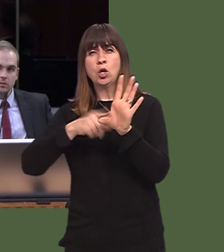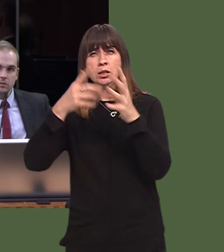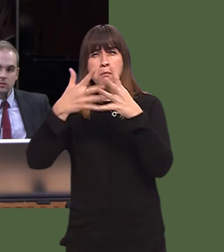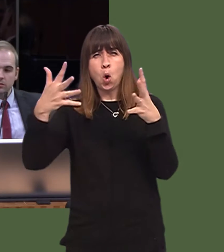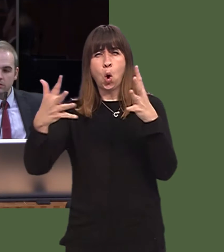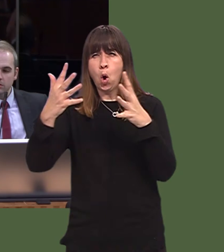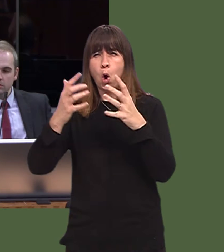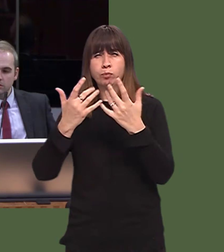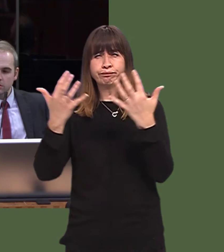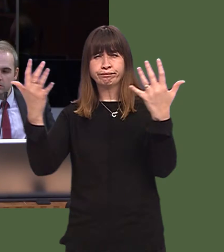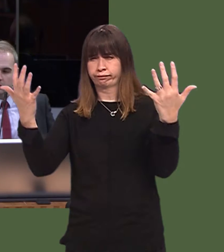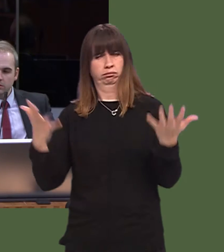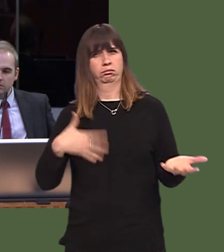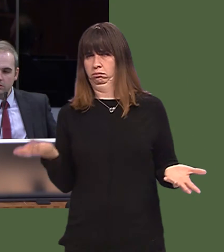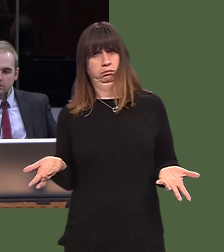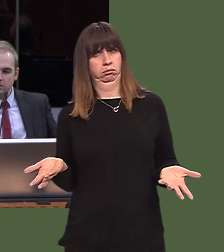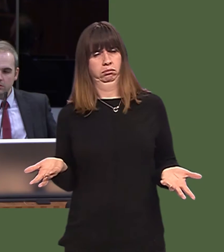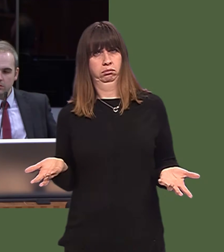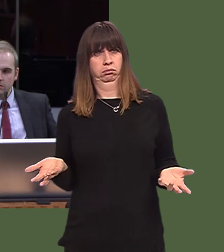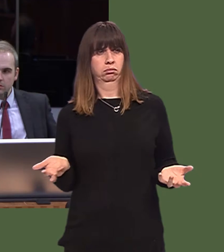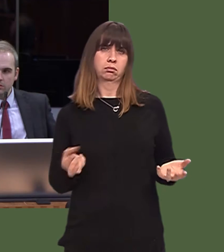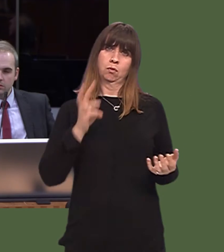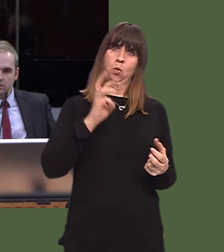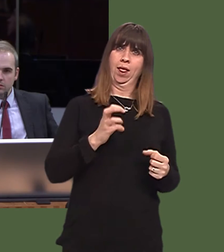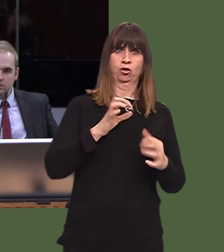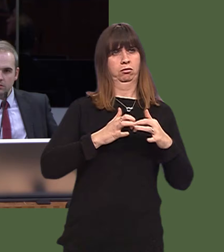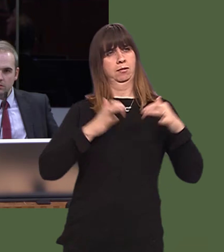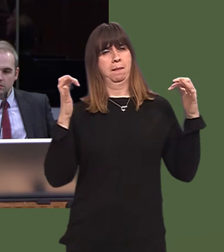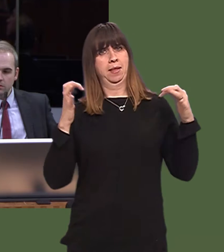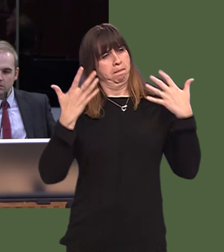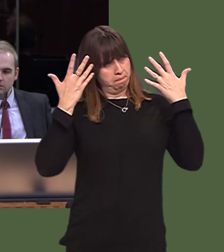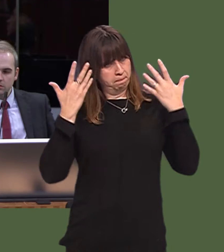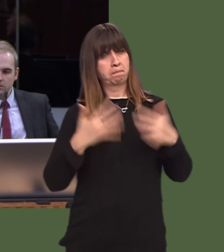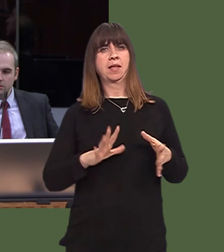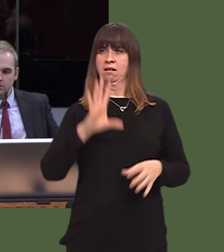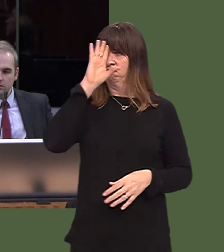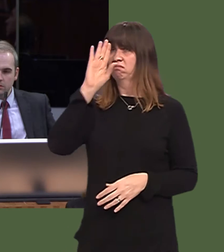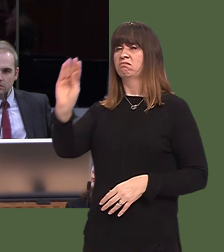Rhun ap Iorwerth: Now, in light of the fact that this Assembly has demonstrated its democratic